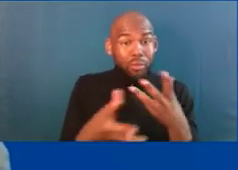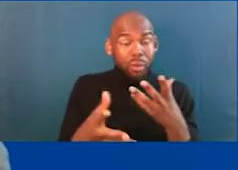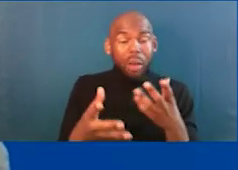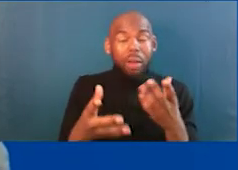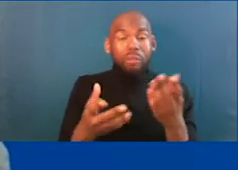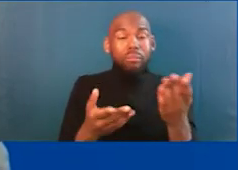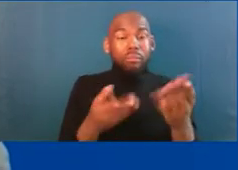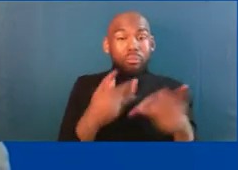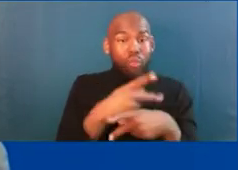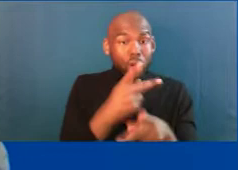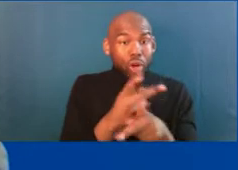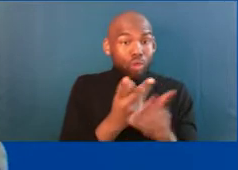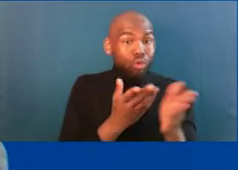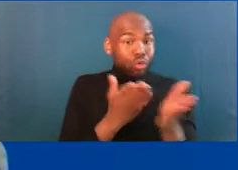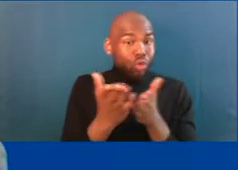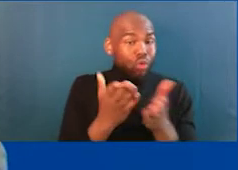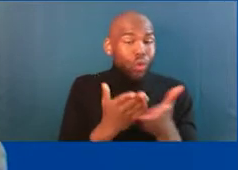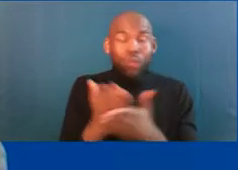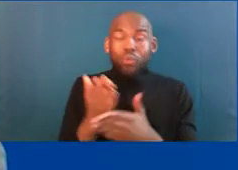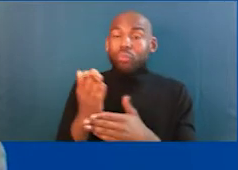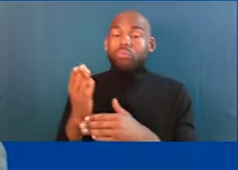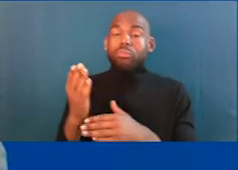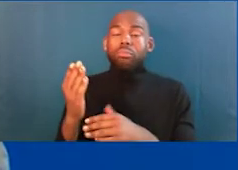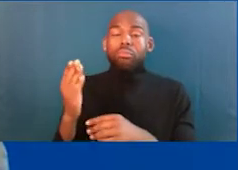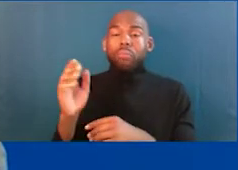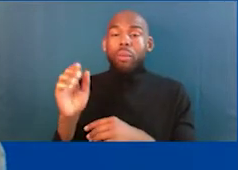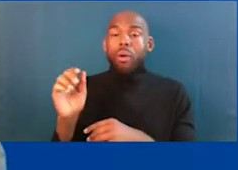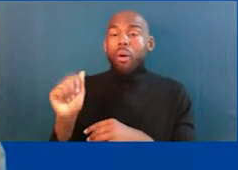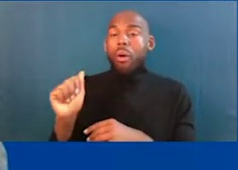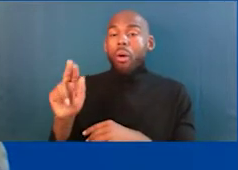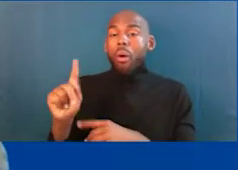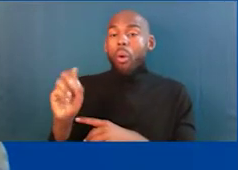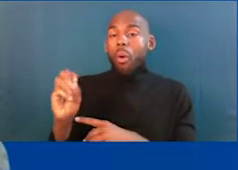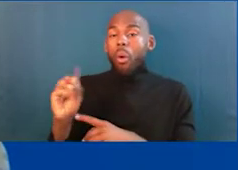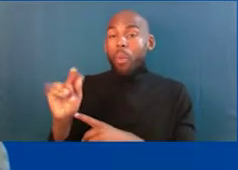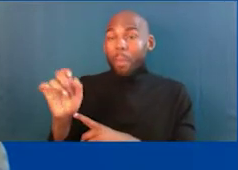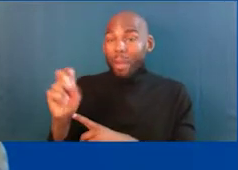to our customers through design, automation, customer care, and support.